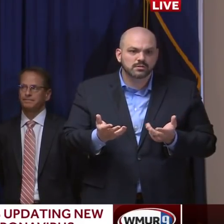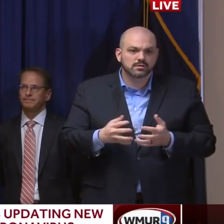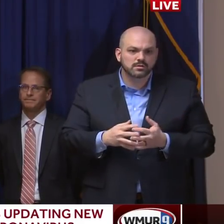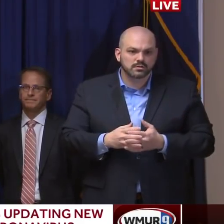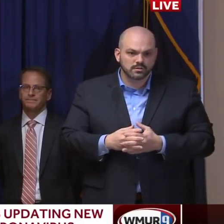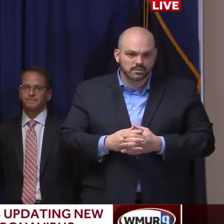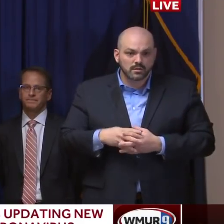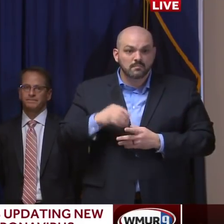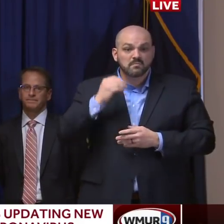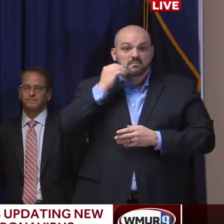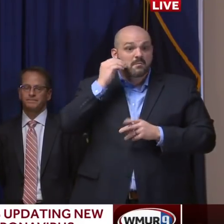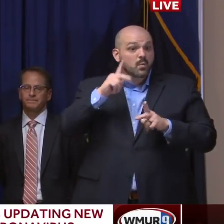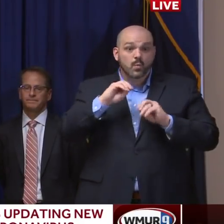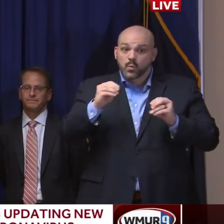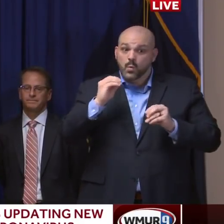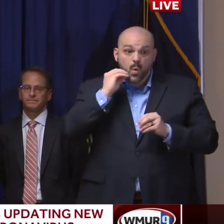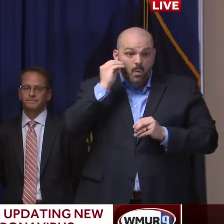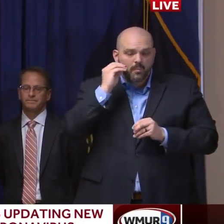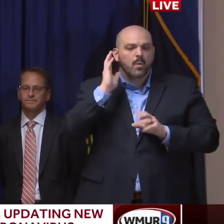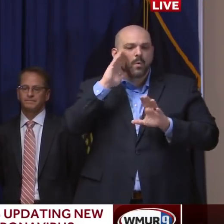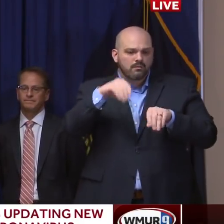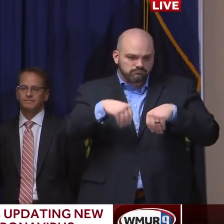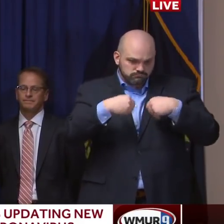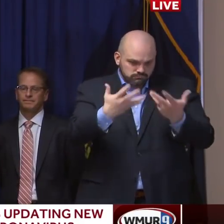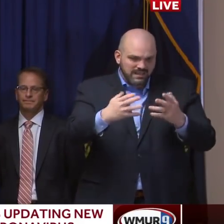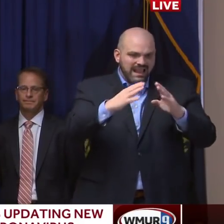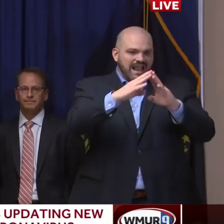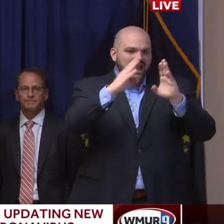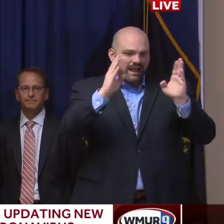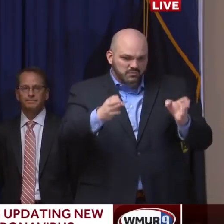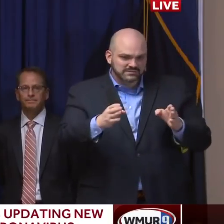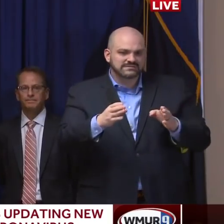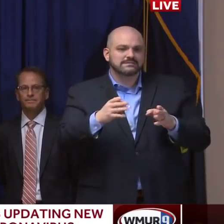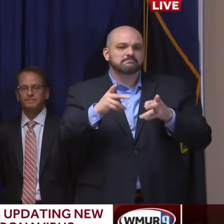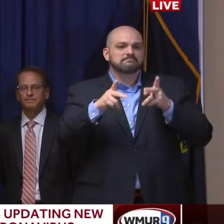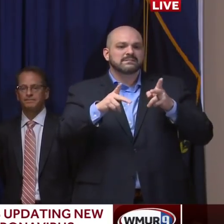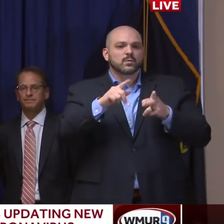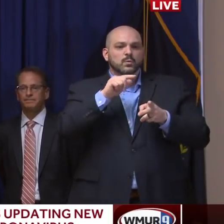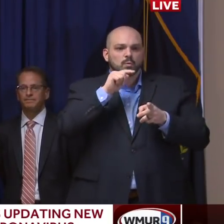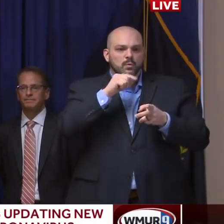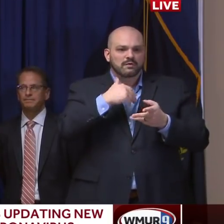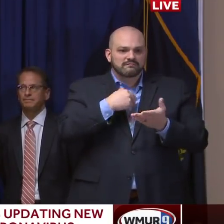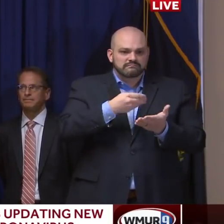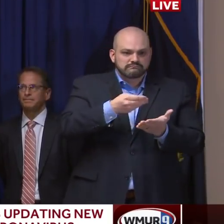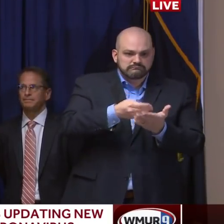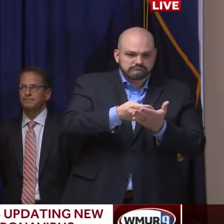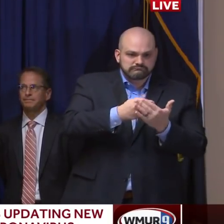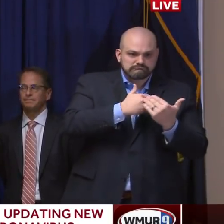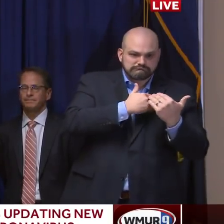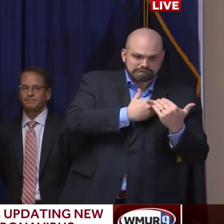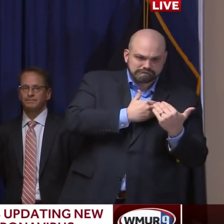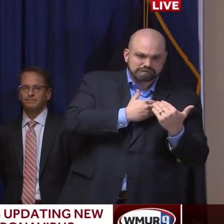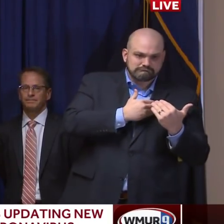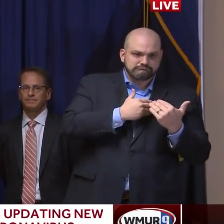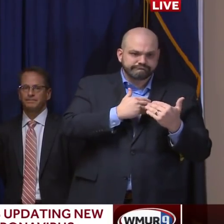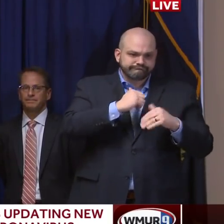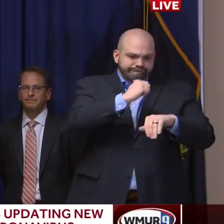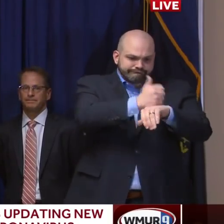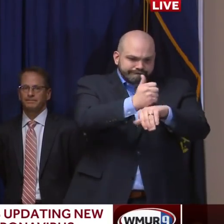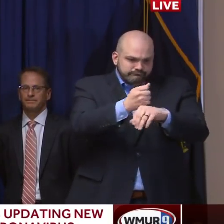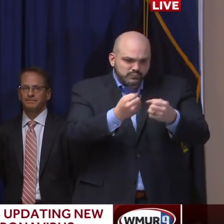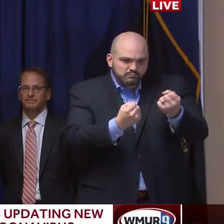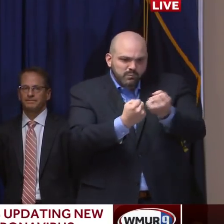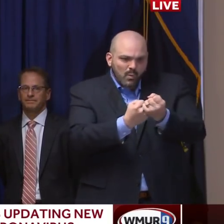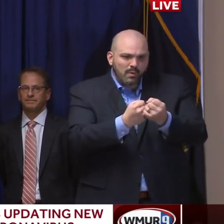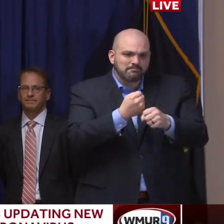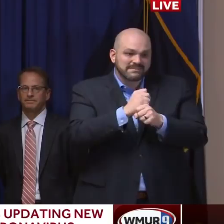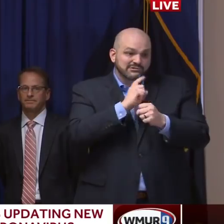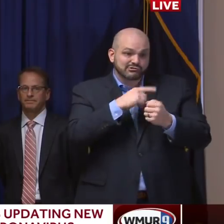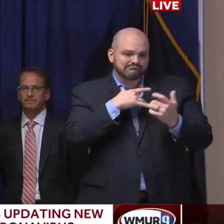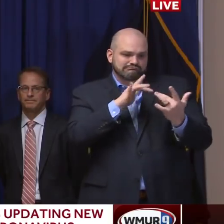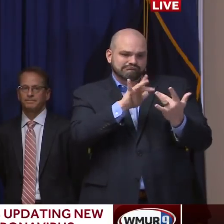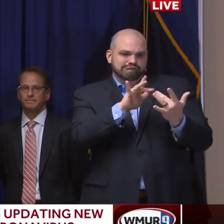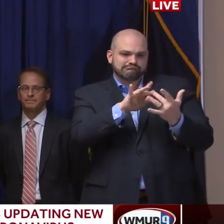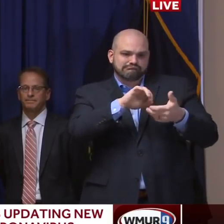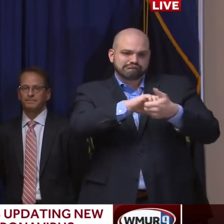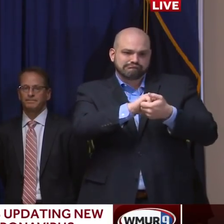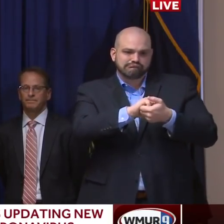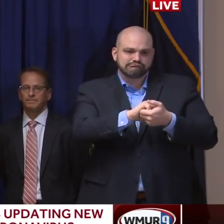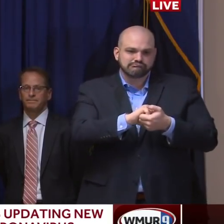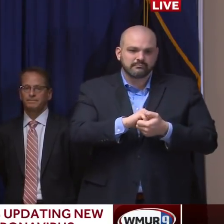WHETHER THEY ARE HOMELESS SHELTERS OR VARIOUS OTHER ORGANIZATIONS ACROSS THE STATE THAT PROVIDE HOUSING TO INDIVIDUALS WITH FINANCIAL BURDENS, THEY ARE IN CONSTANT